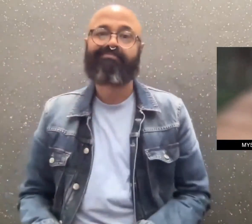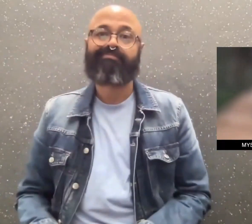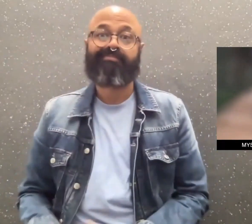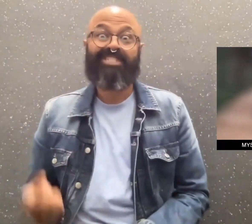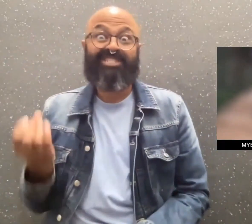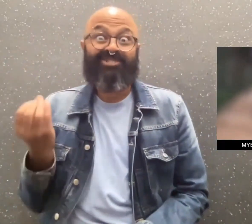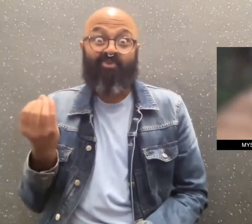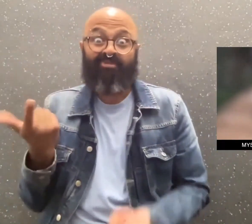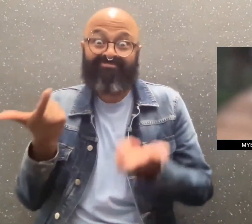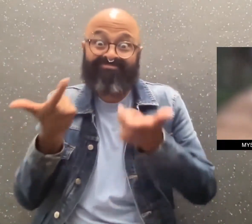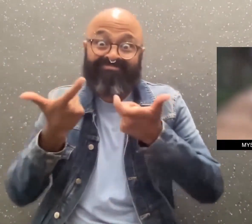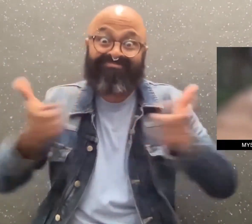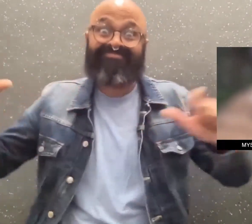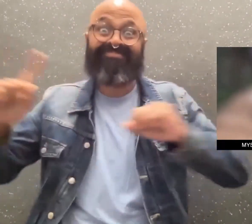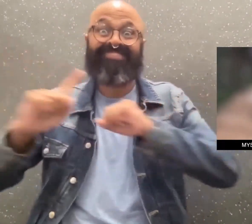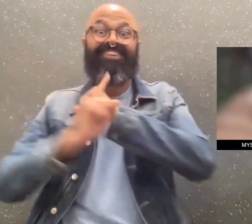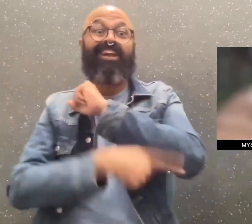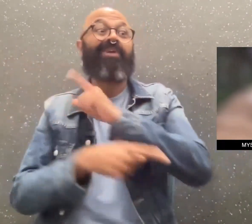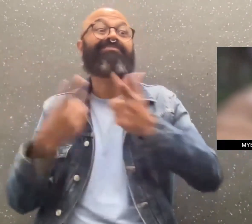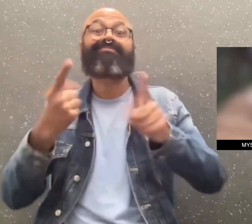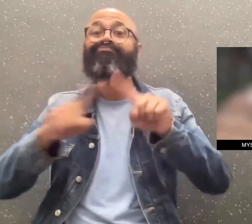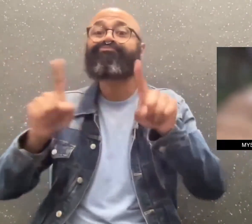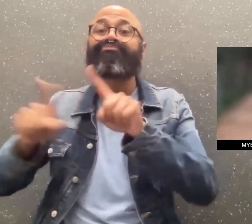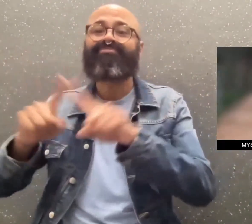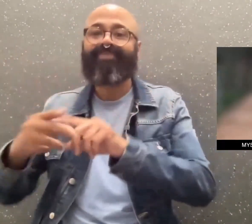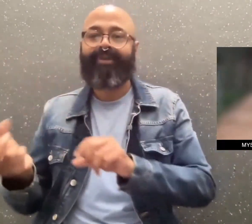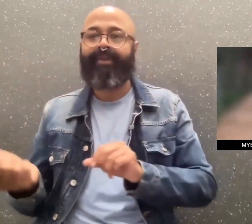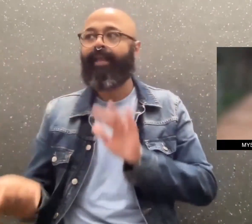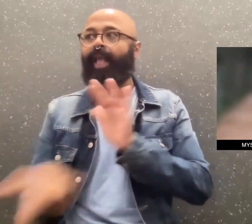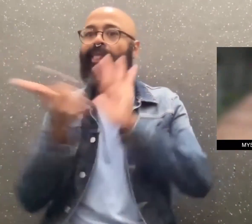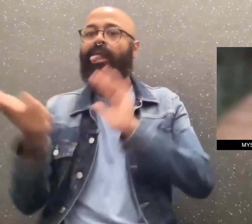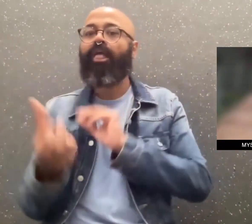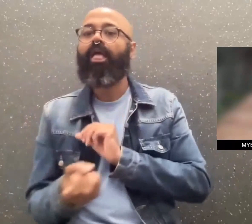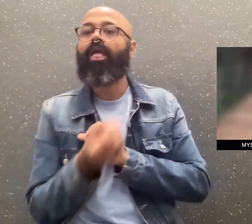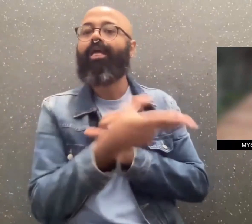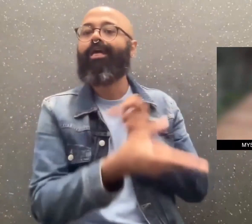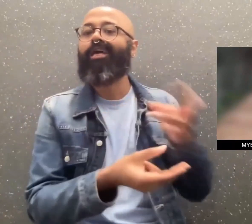So large trash items are getting dumped illegally in places like